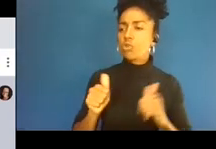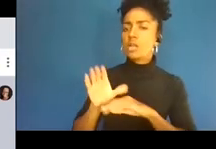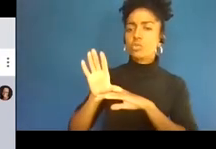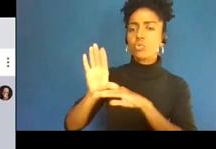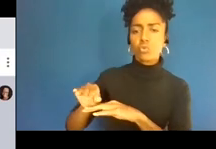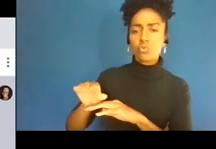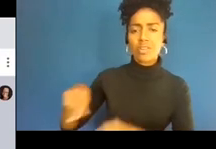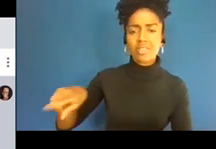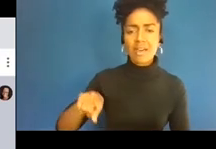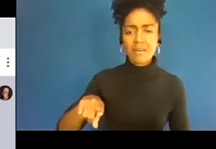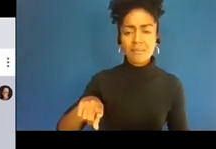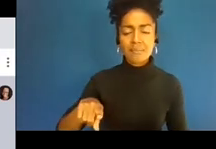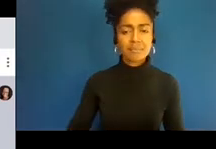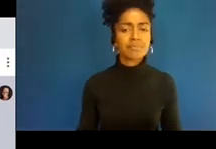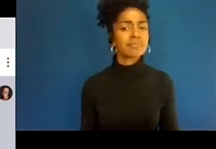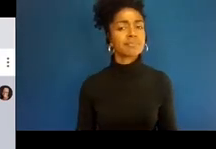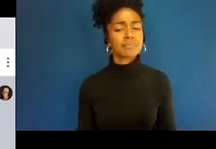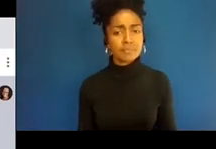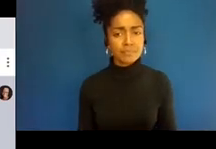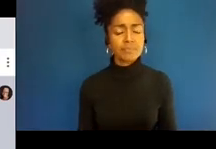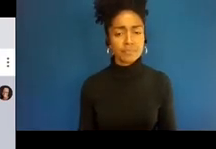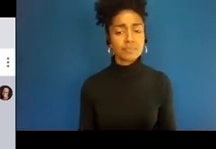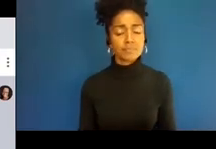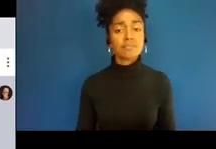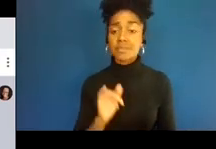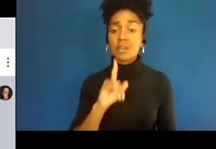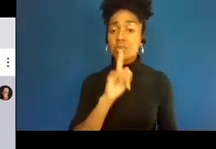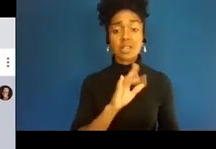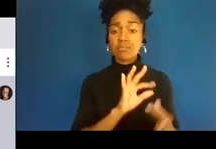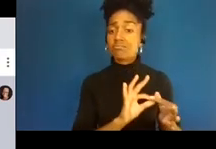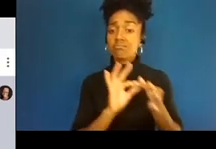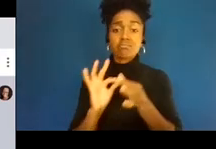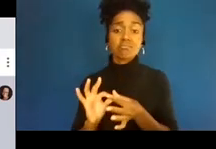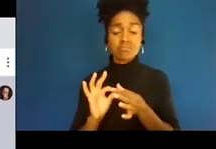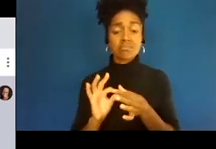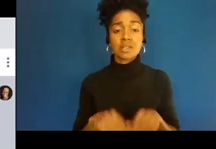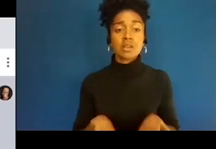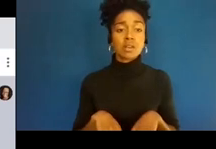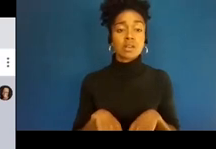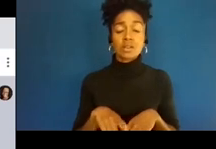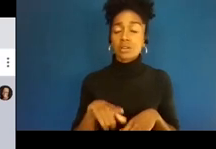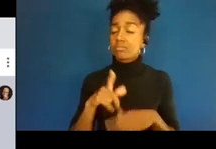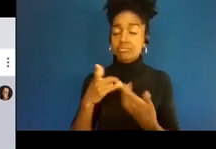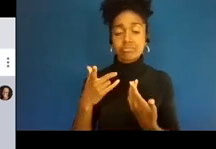And that speaks to a facet of institutional culture